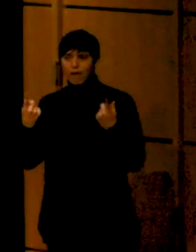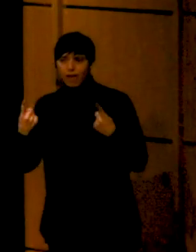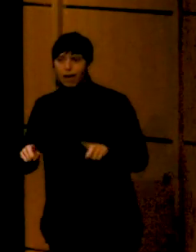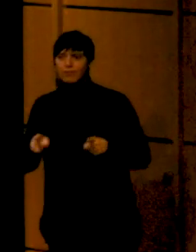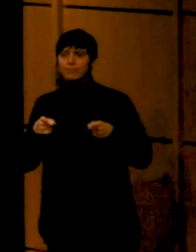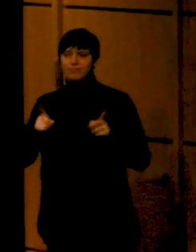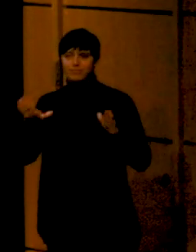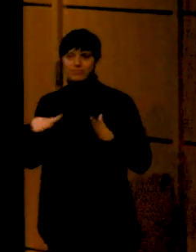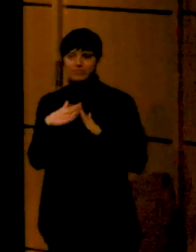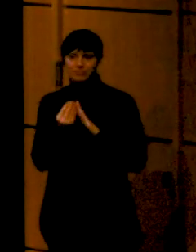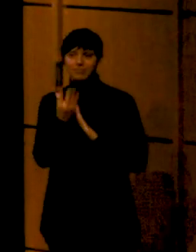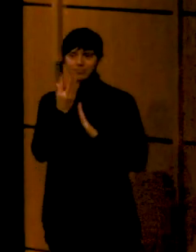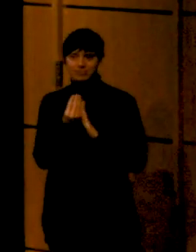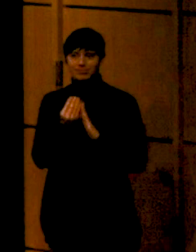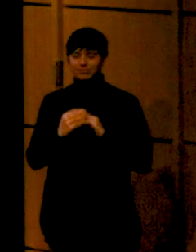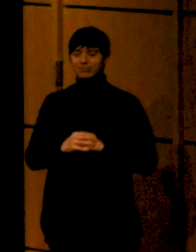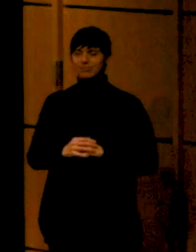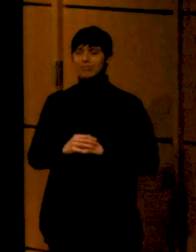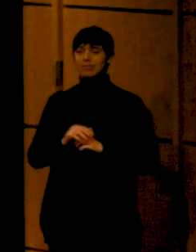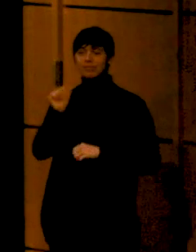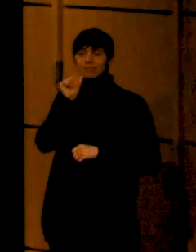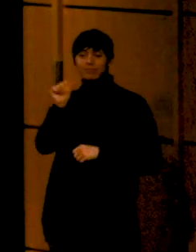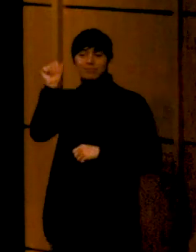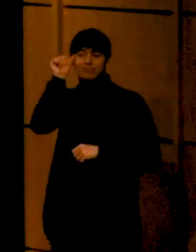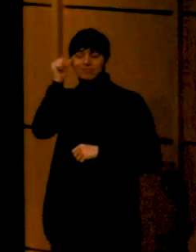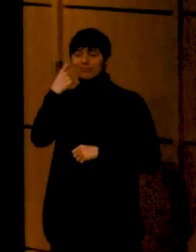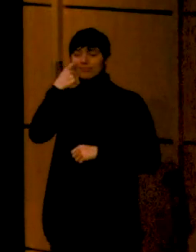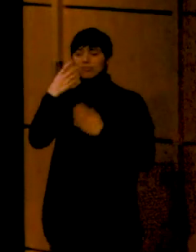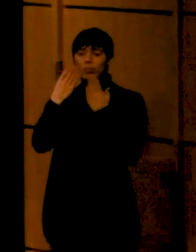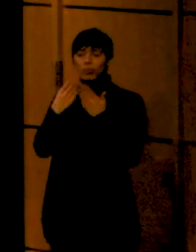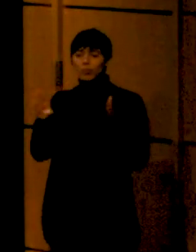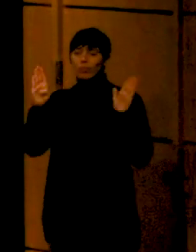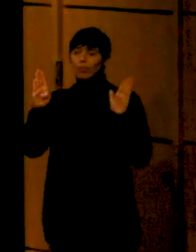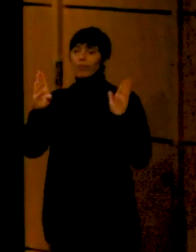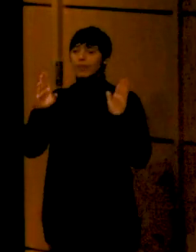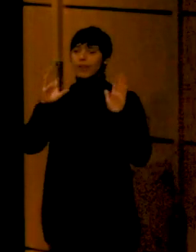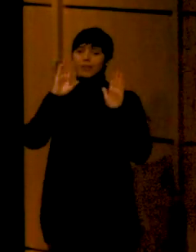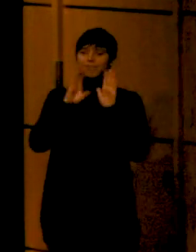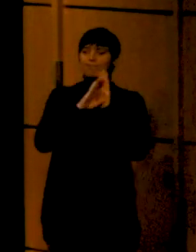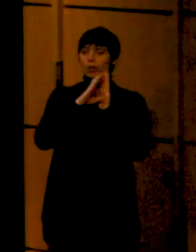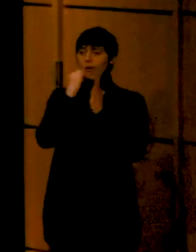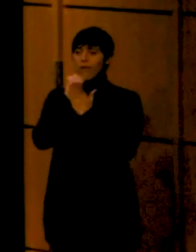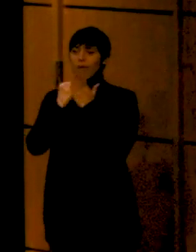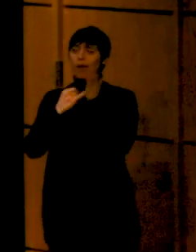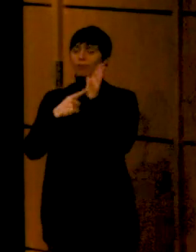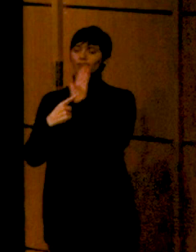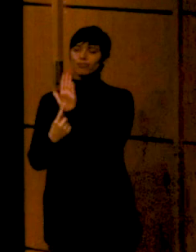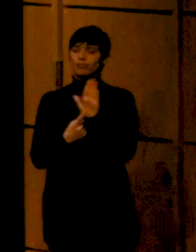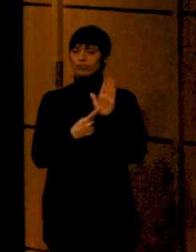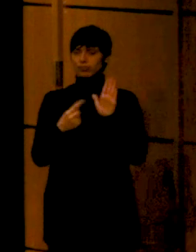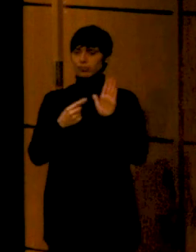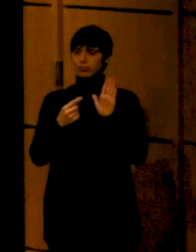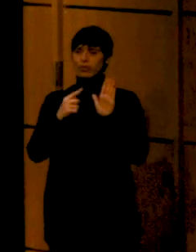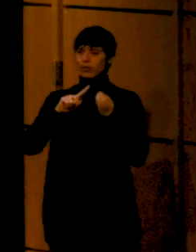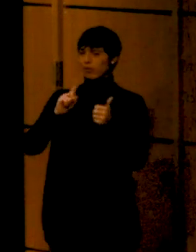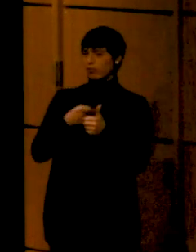The exhibition that just opened yesterday is the first survey of images of Mount St.